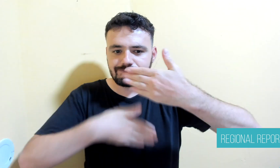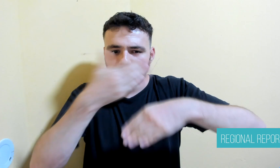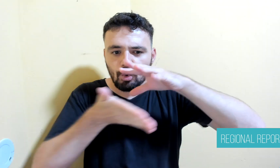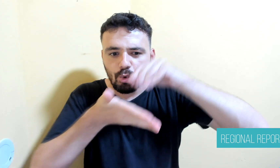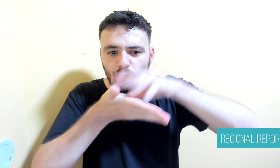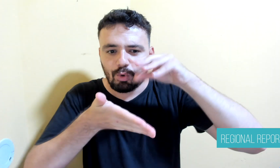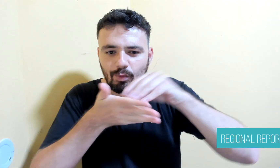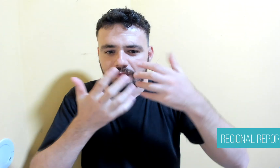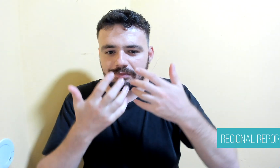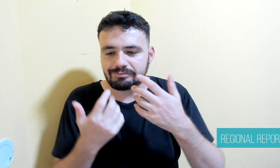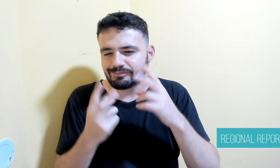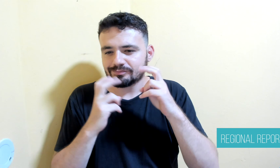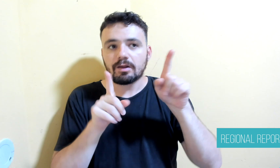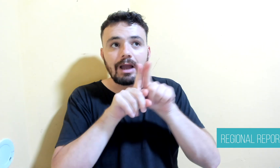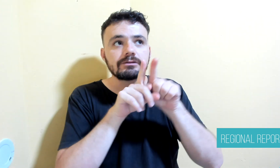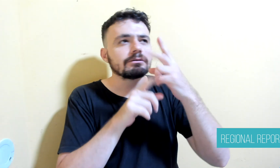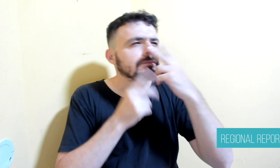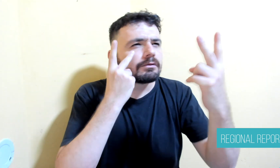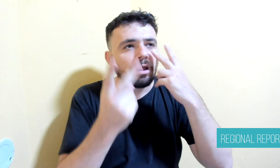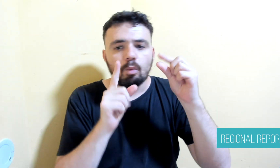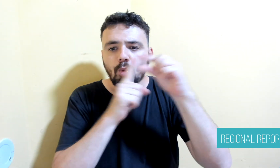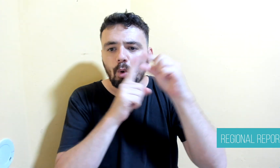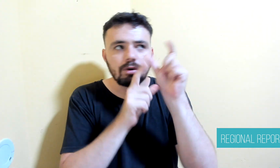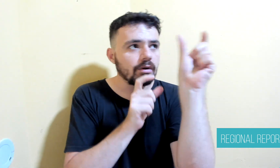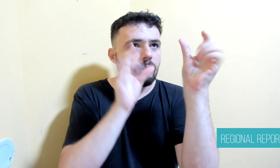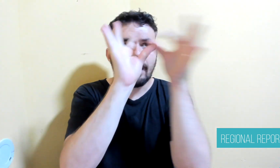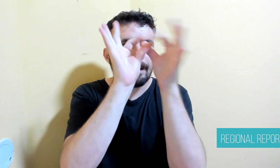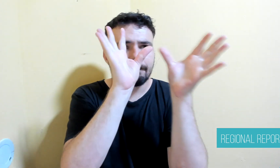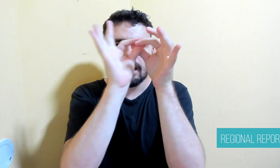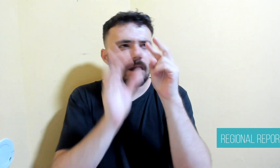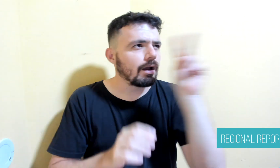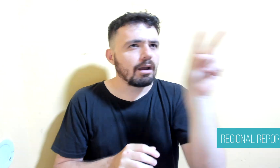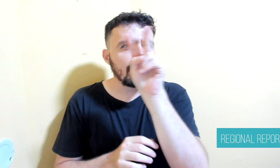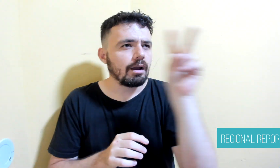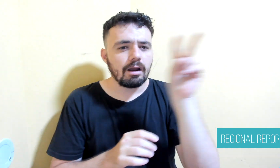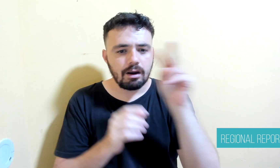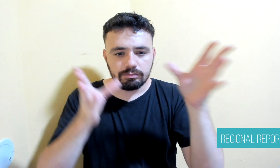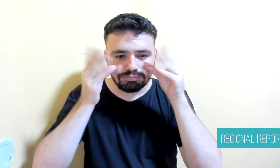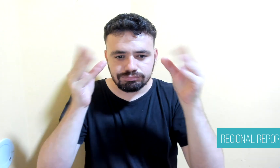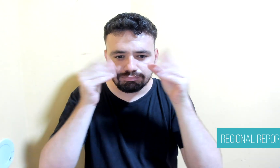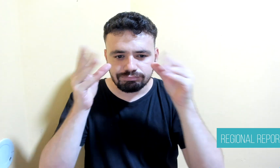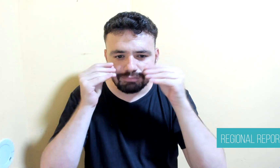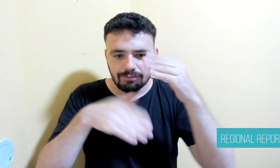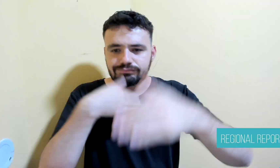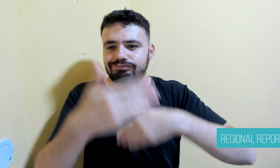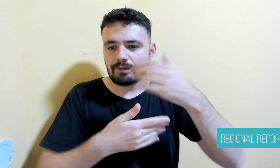of abstraction. If someone is wet in the game, the child must